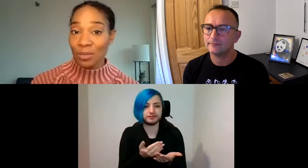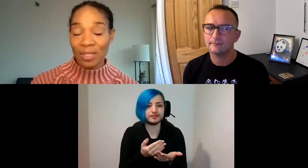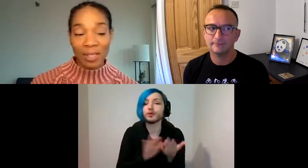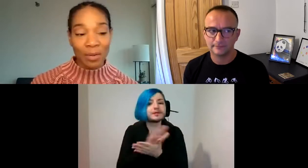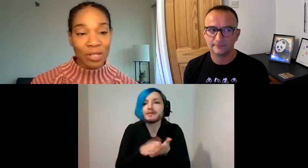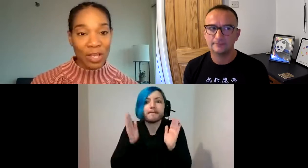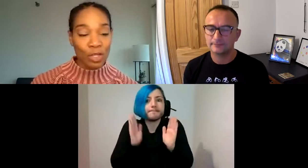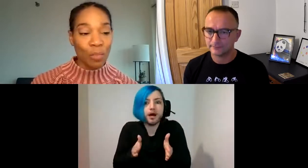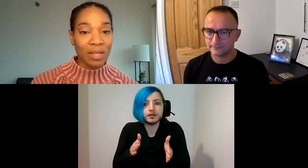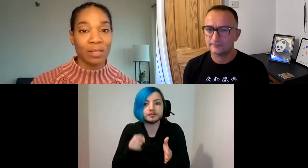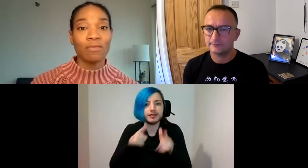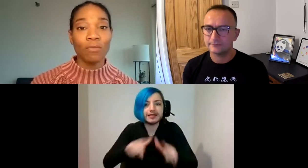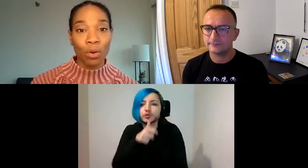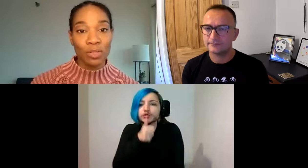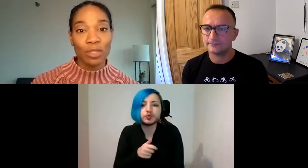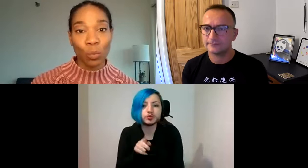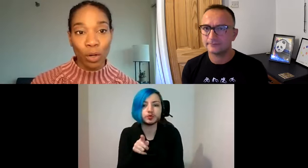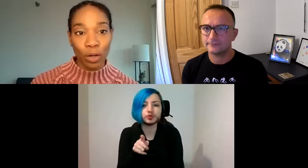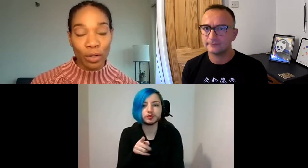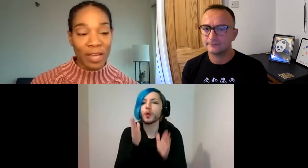express your identity, this_is a resourcing guide to